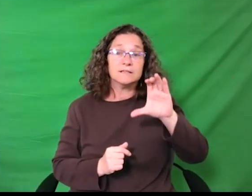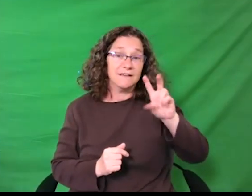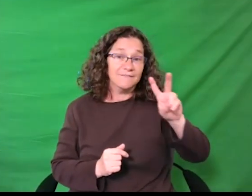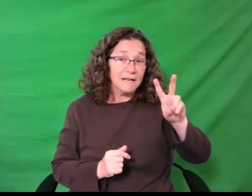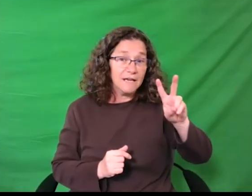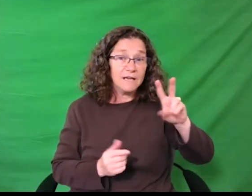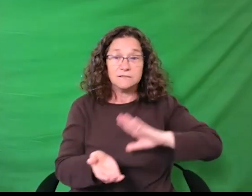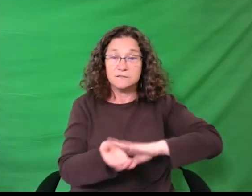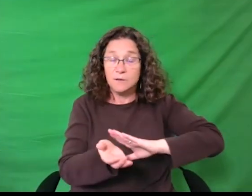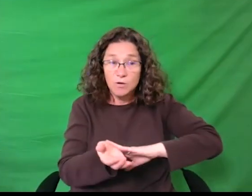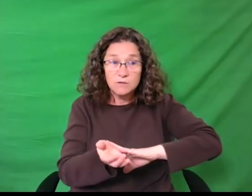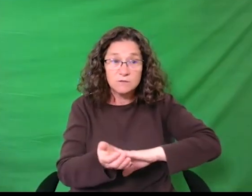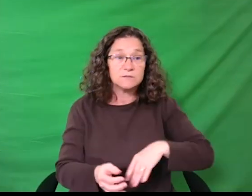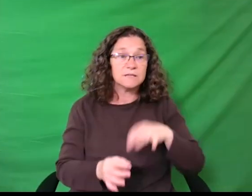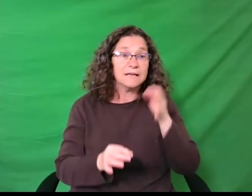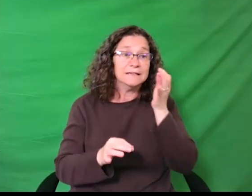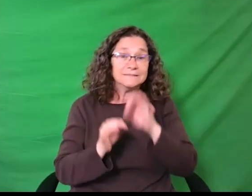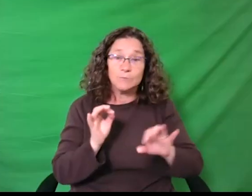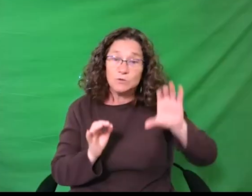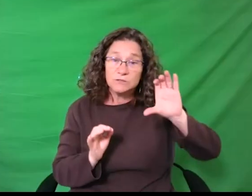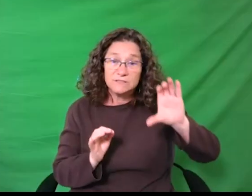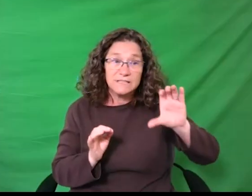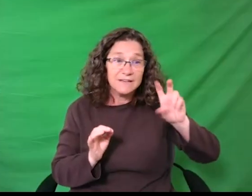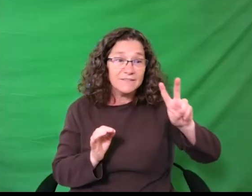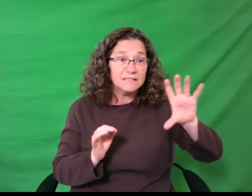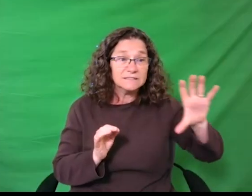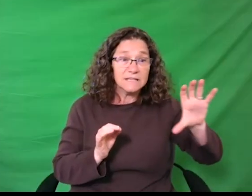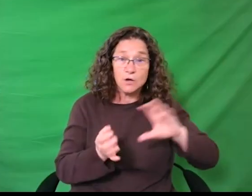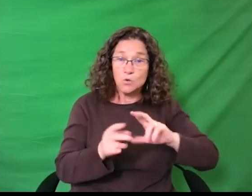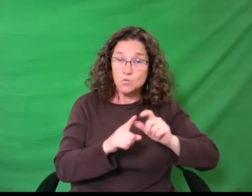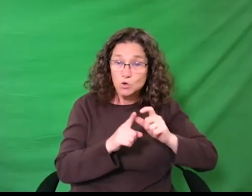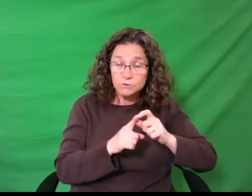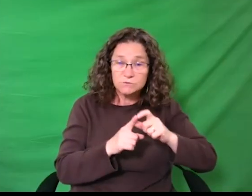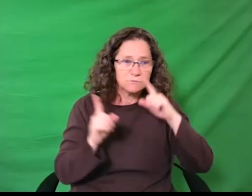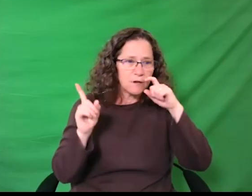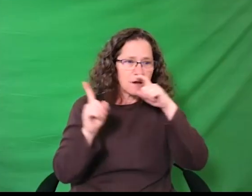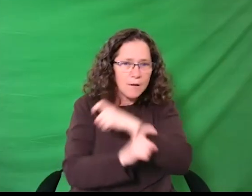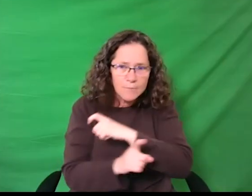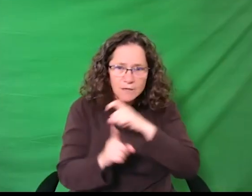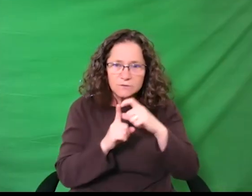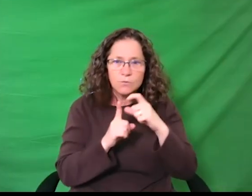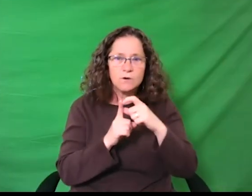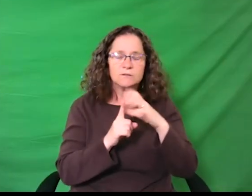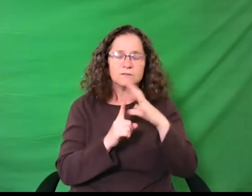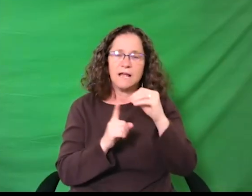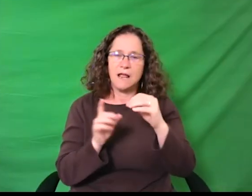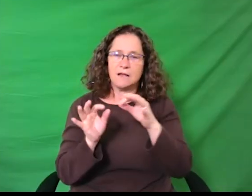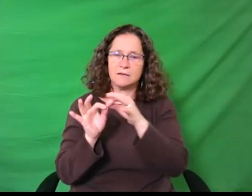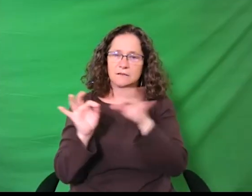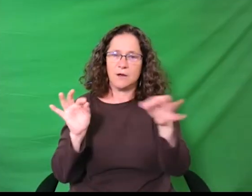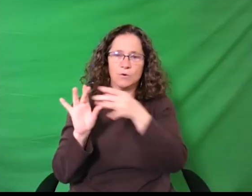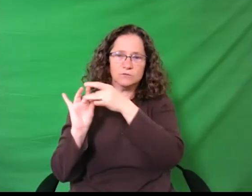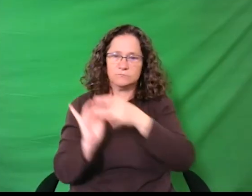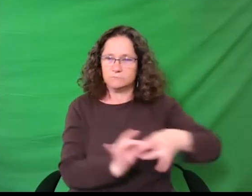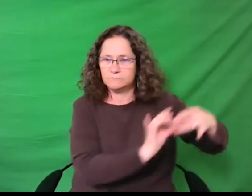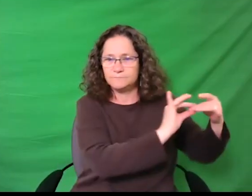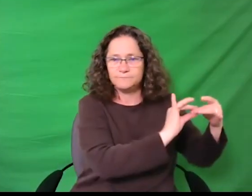simple CVC words, complex words, and connected language. Jen, want to show off your cuing skills?